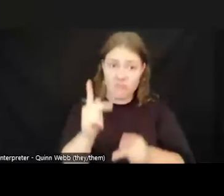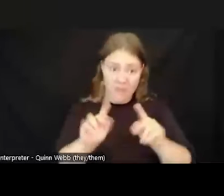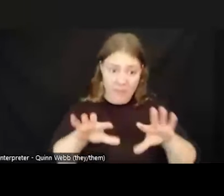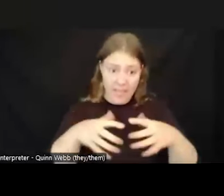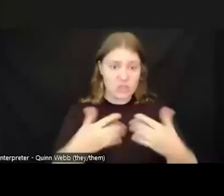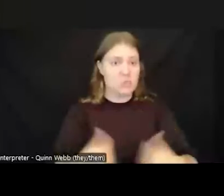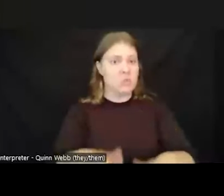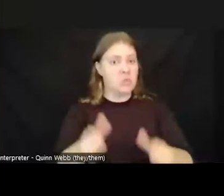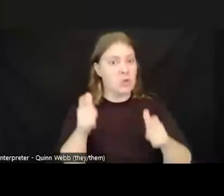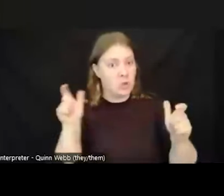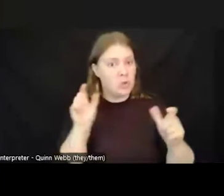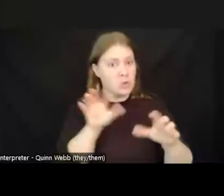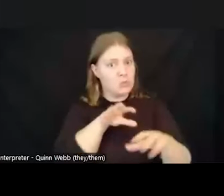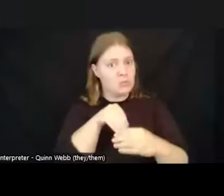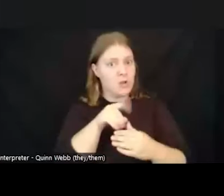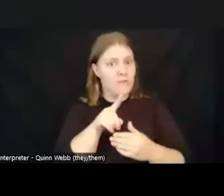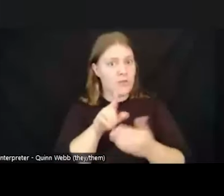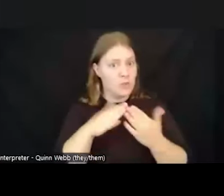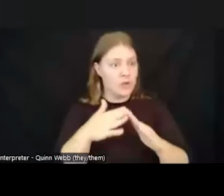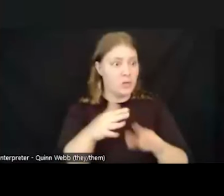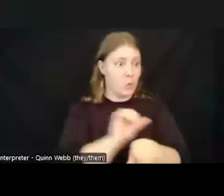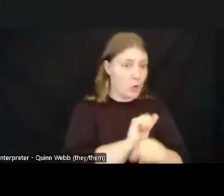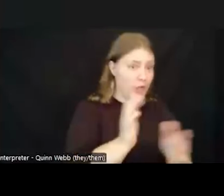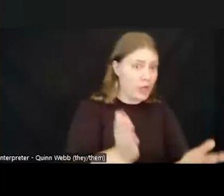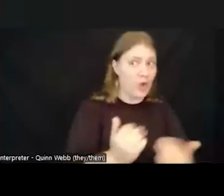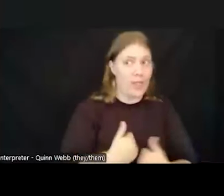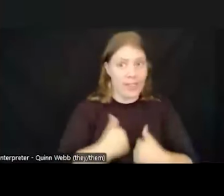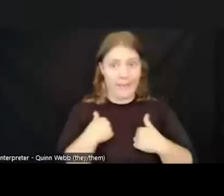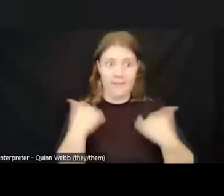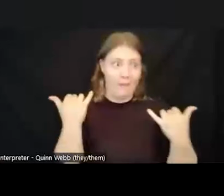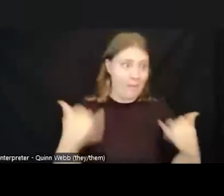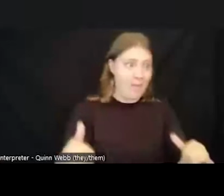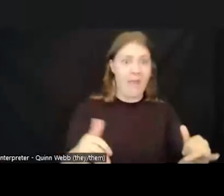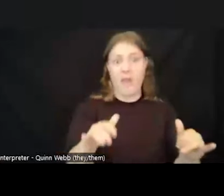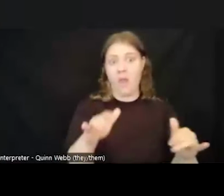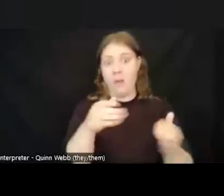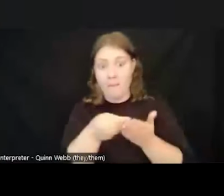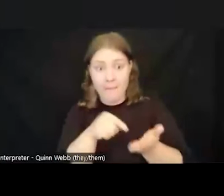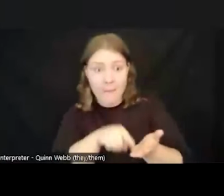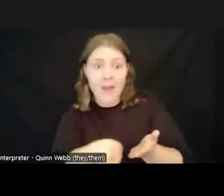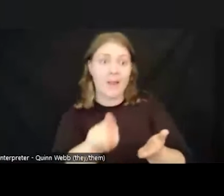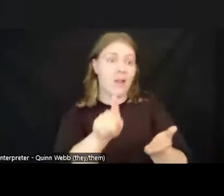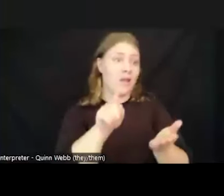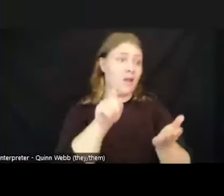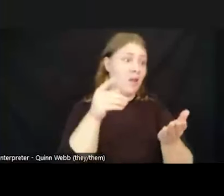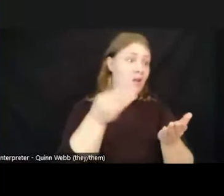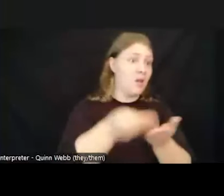community we work here we live here we play here we spend our money here we raise our families here